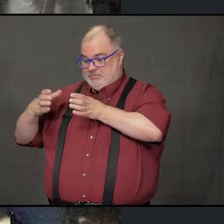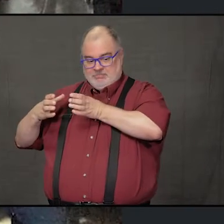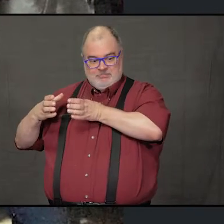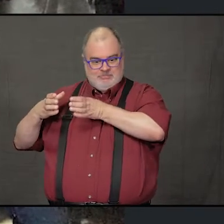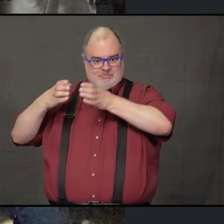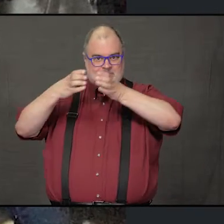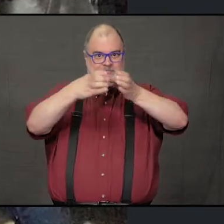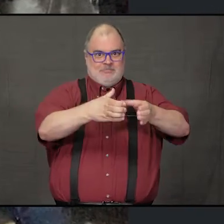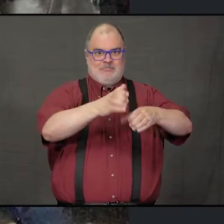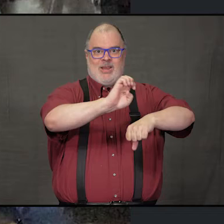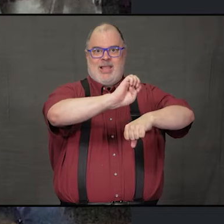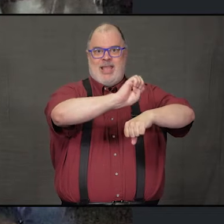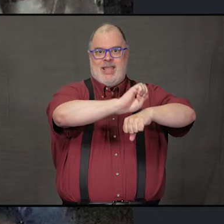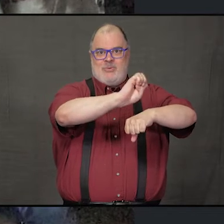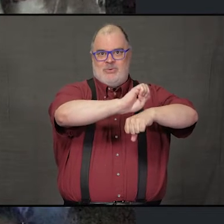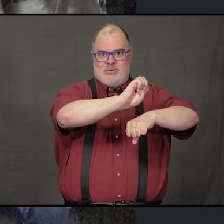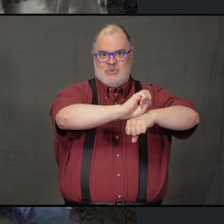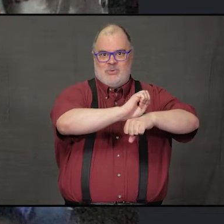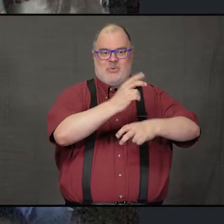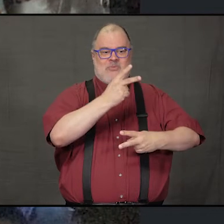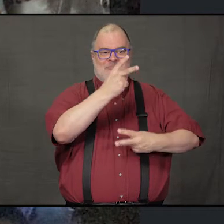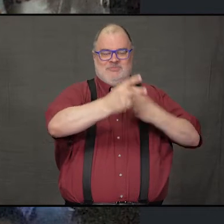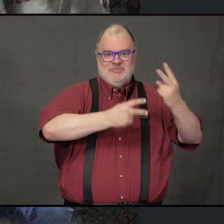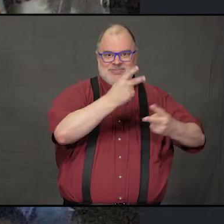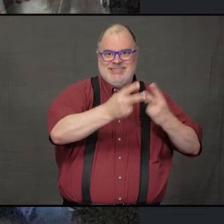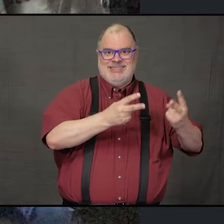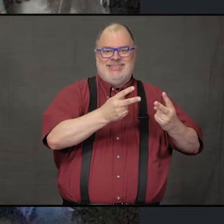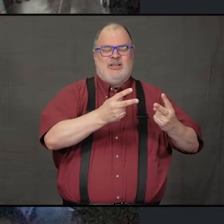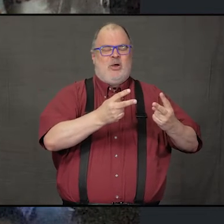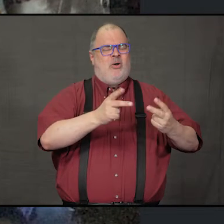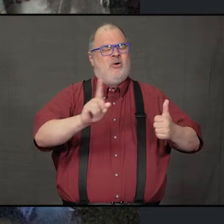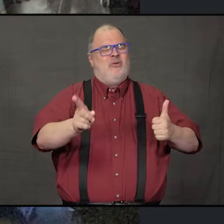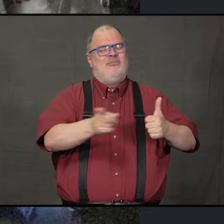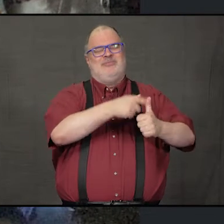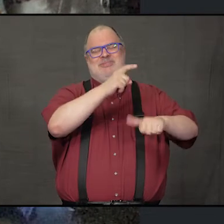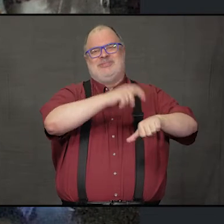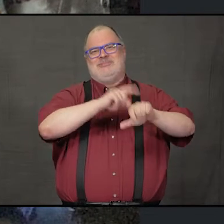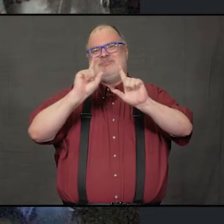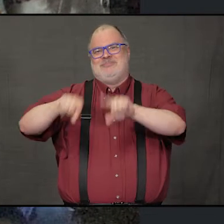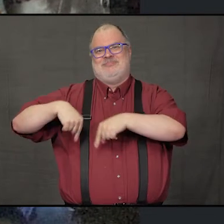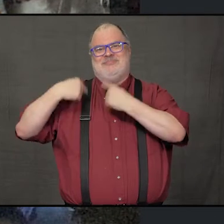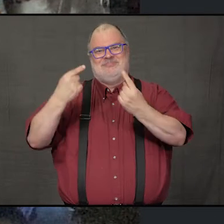(Liz) For more information - The Disability Information and Access Line (DIAL) gives